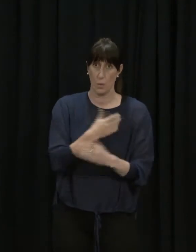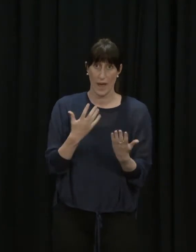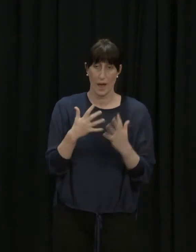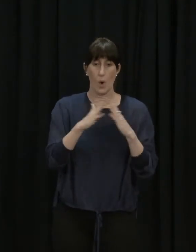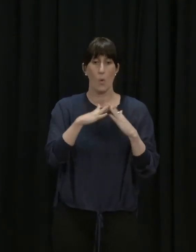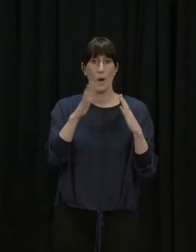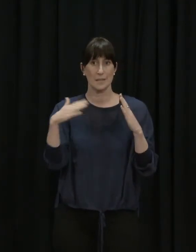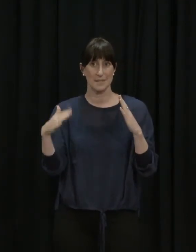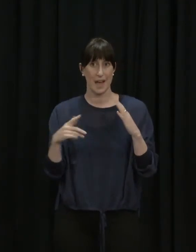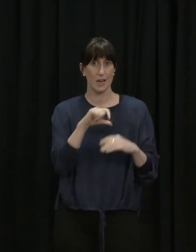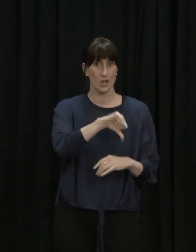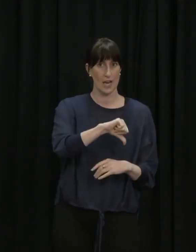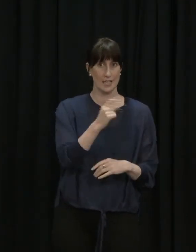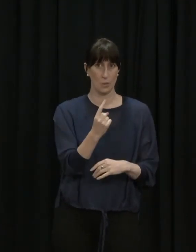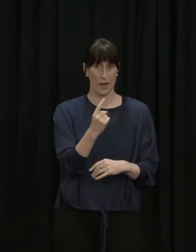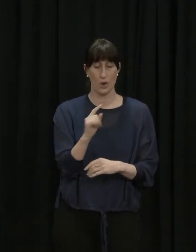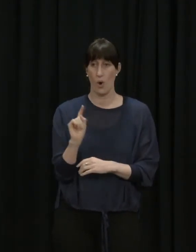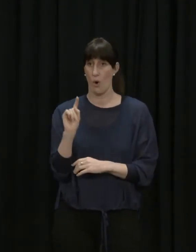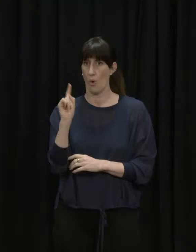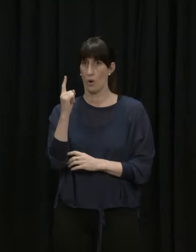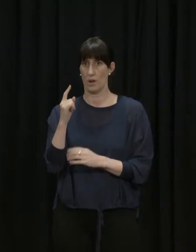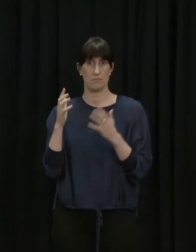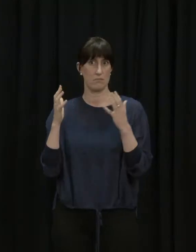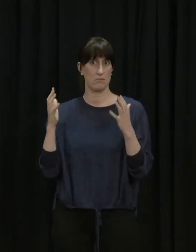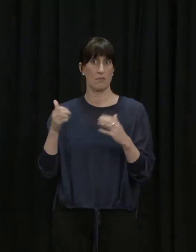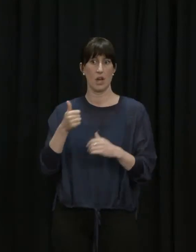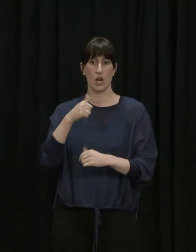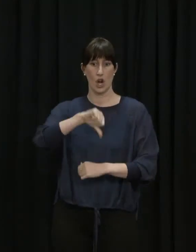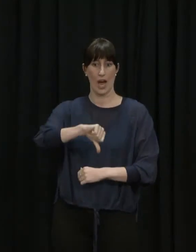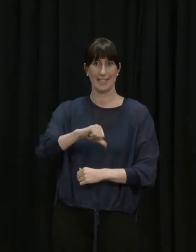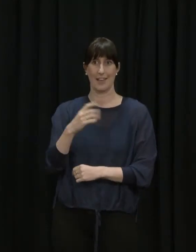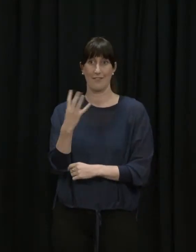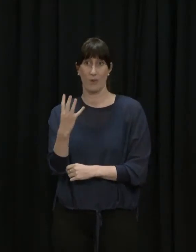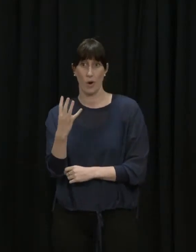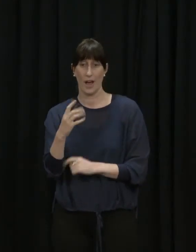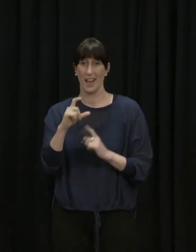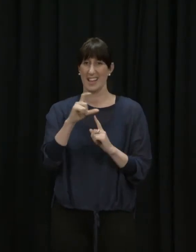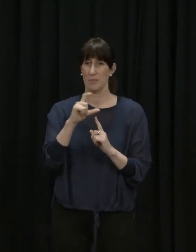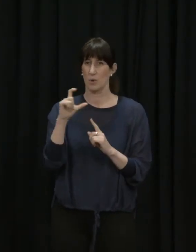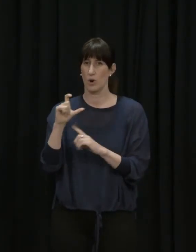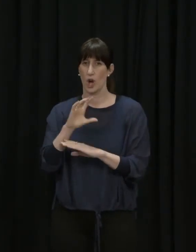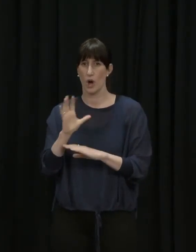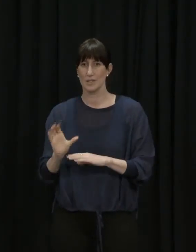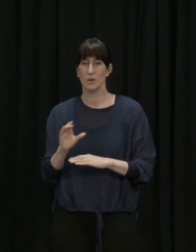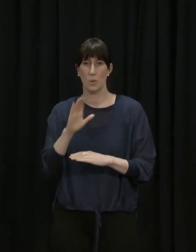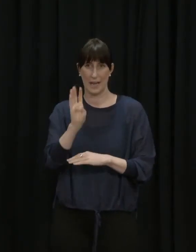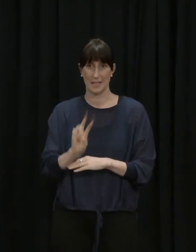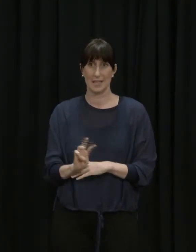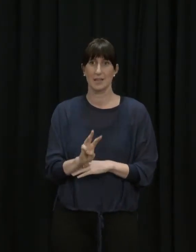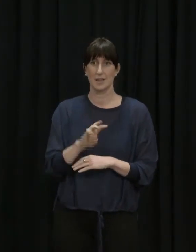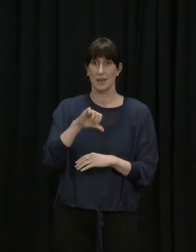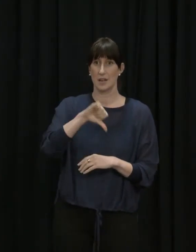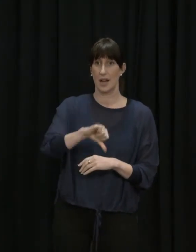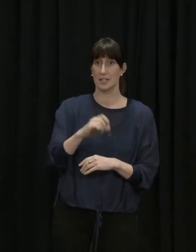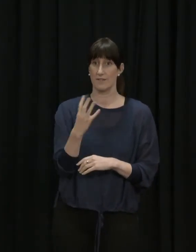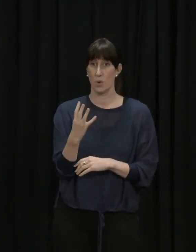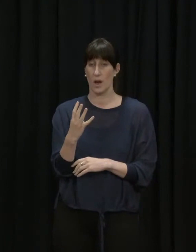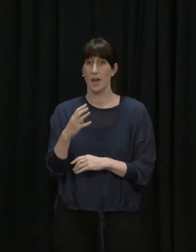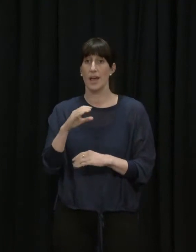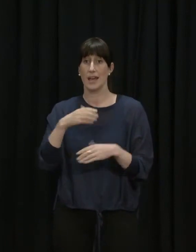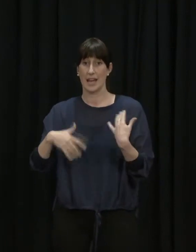bees have already hit that